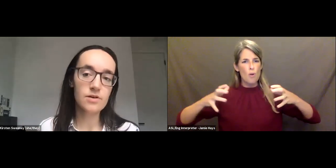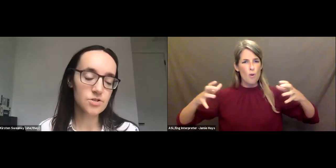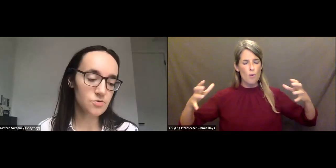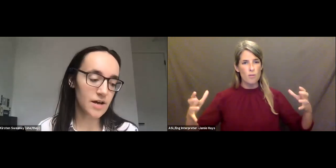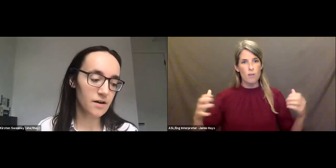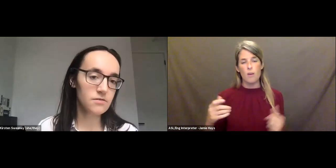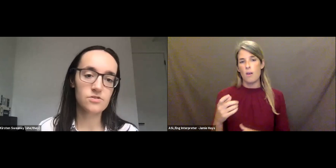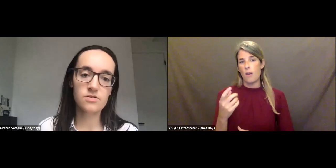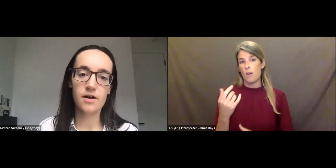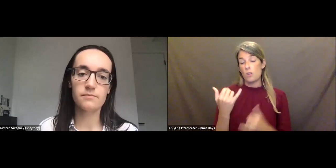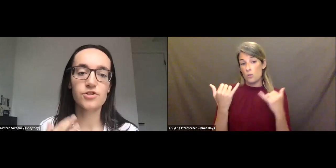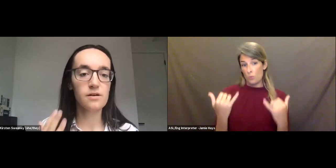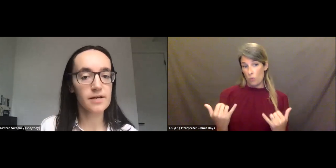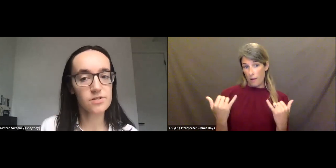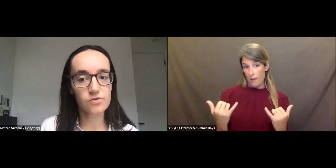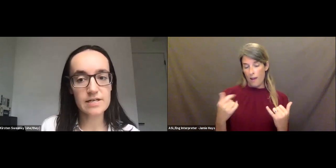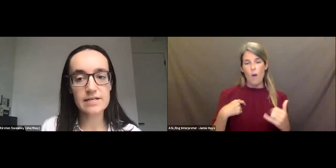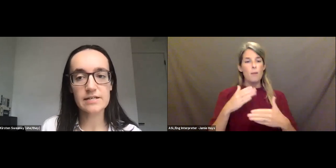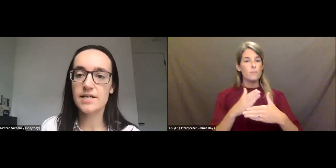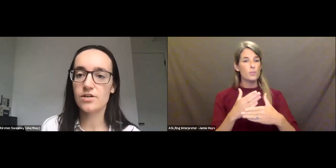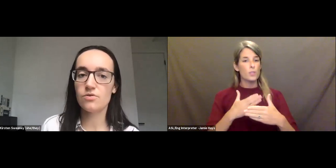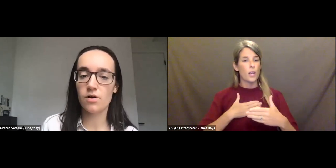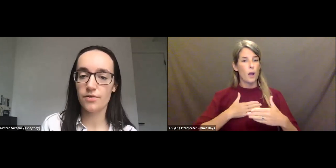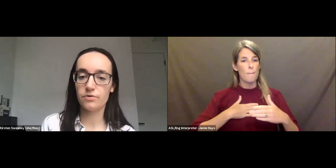going to do now is share my screen and take you all through